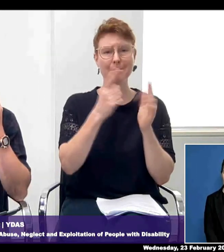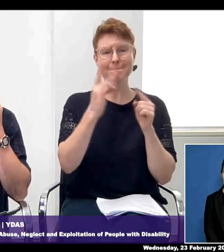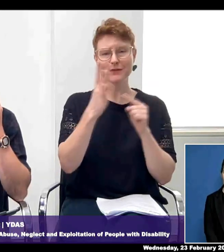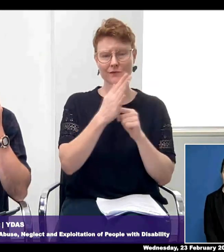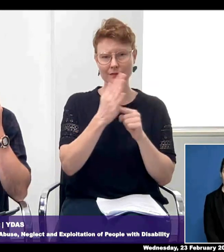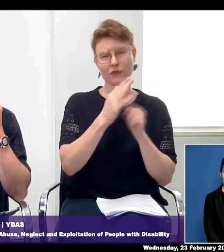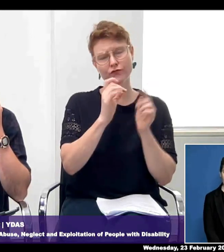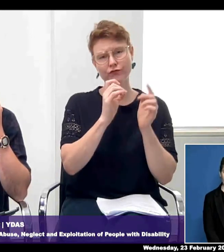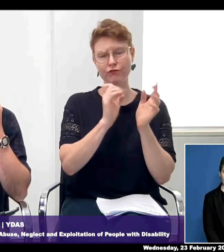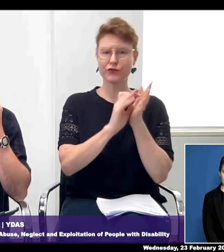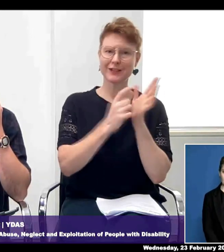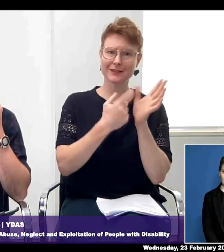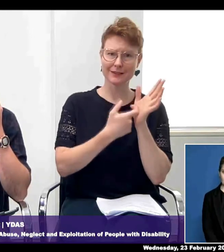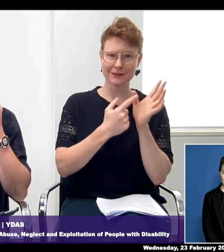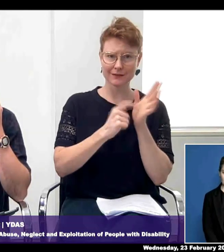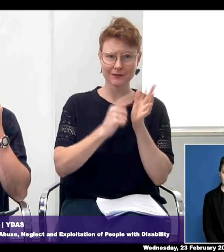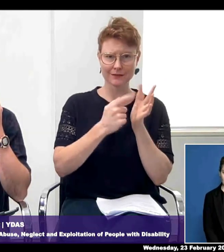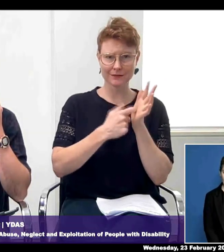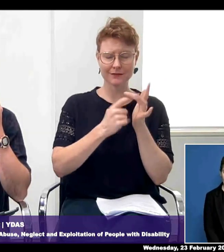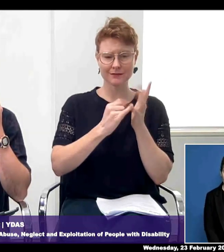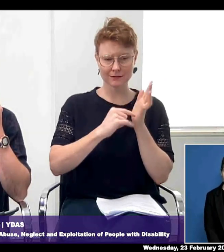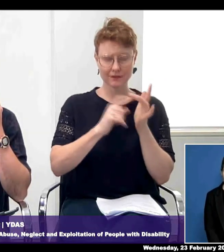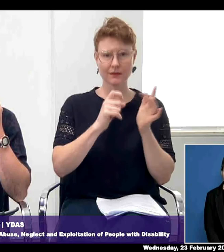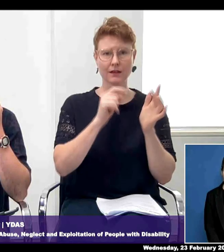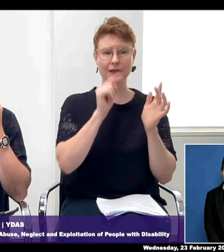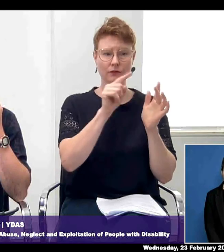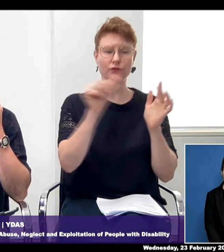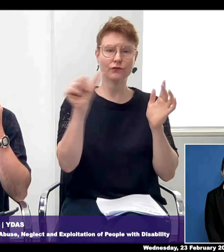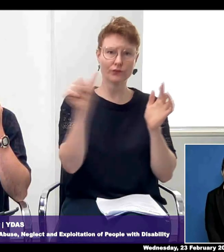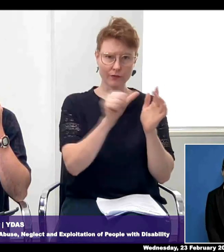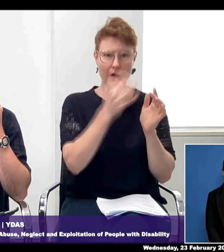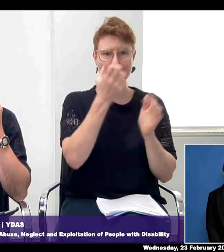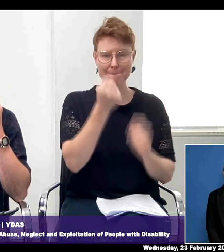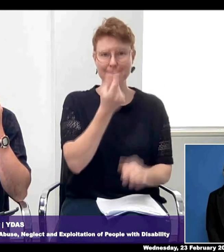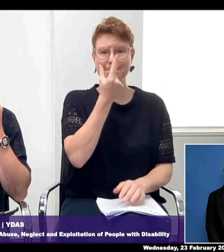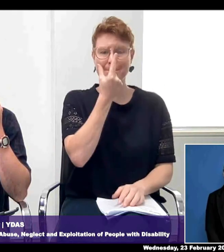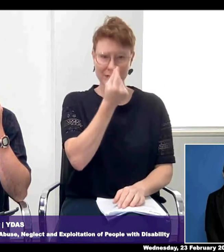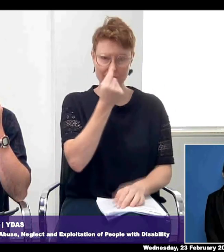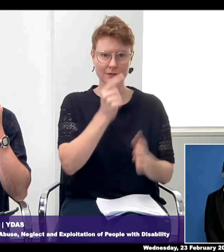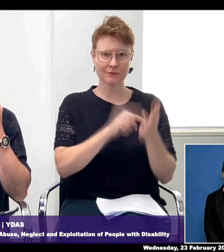If I can add to that, I think it's important that those - that those characteristics